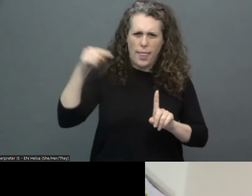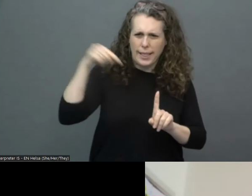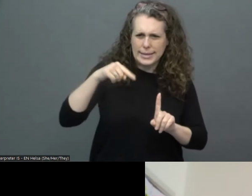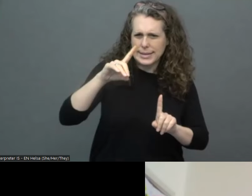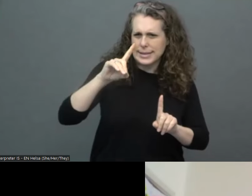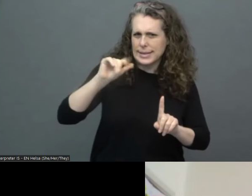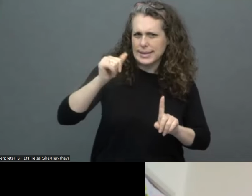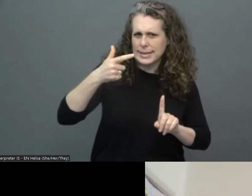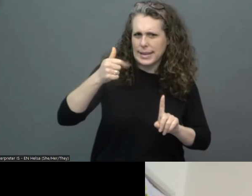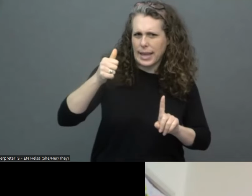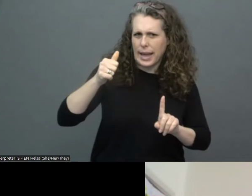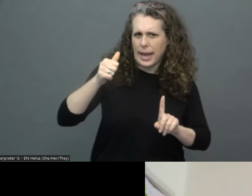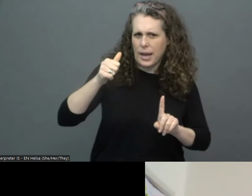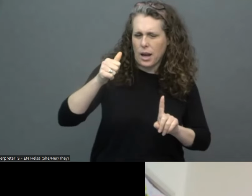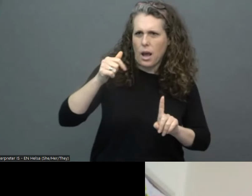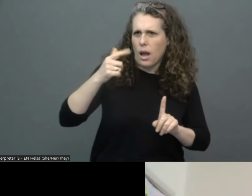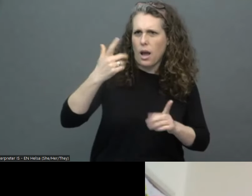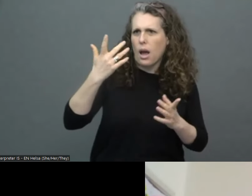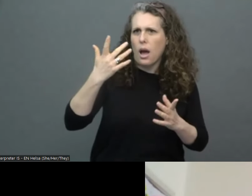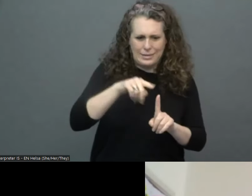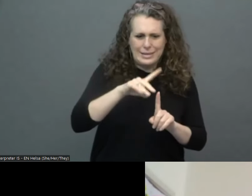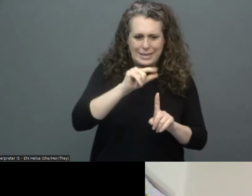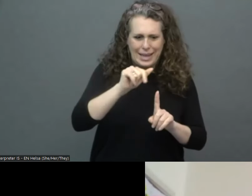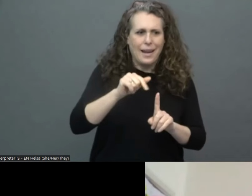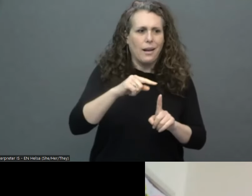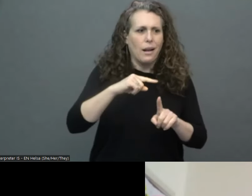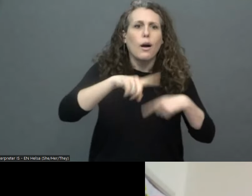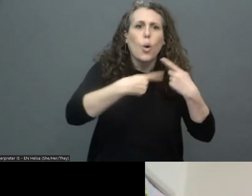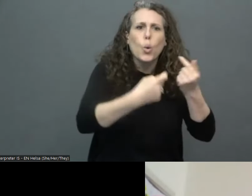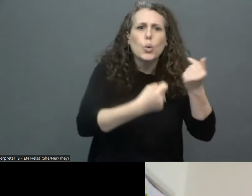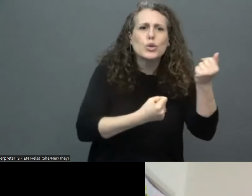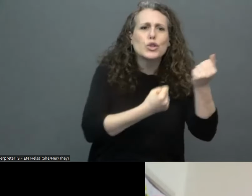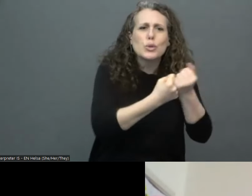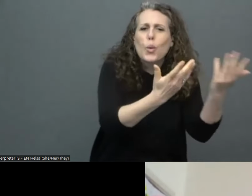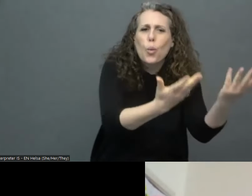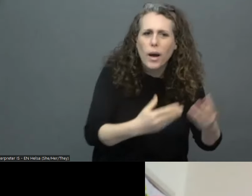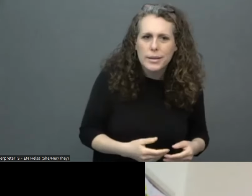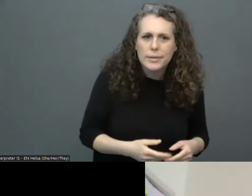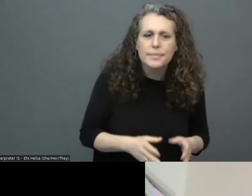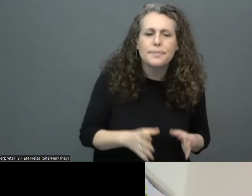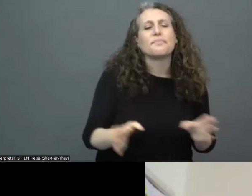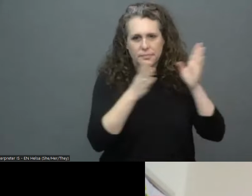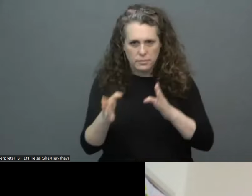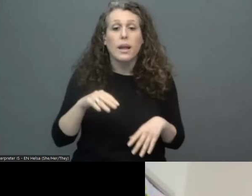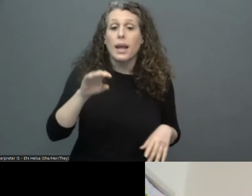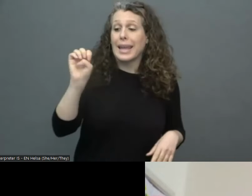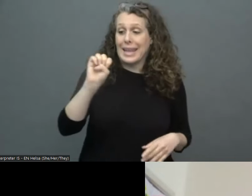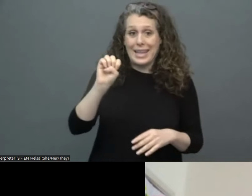We also have an e learning available for everybody on the open platform. It is also